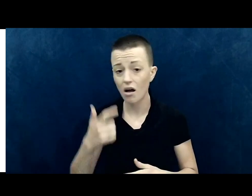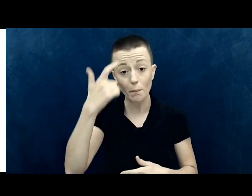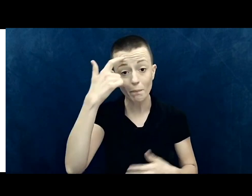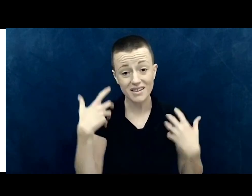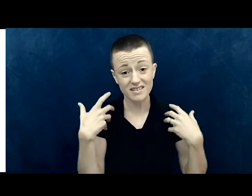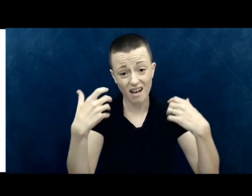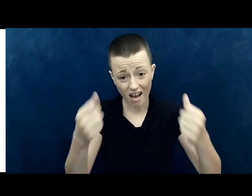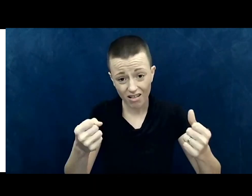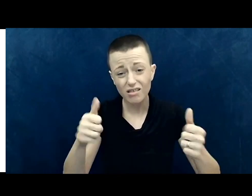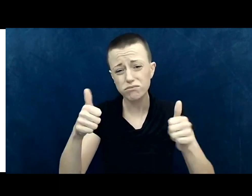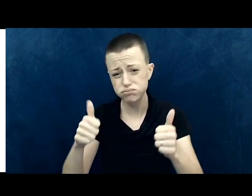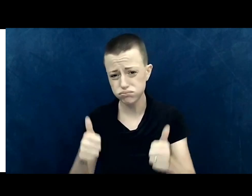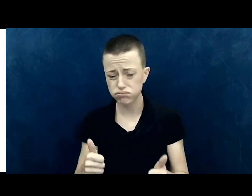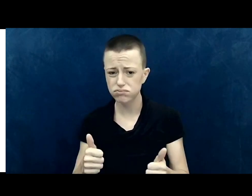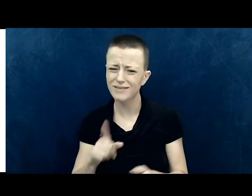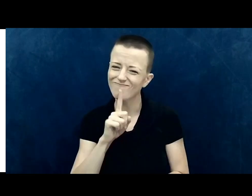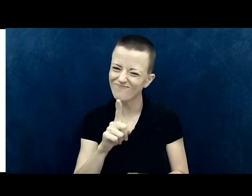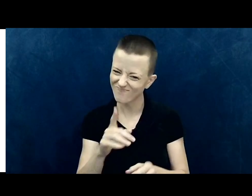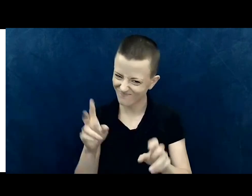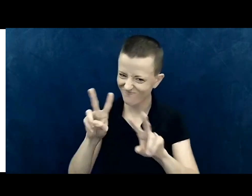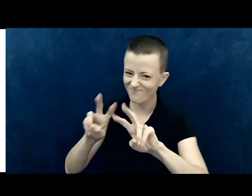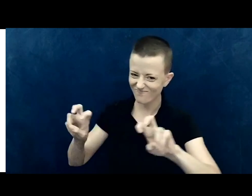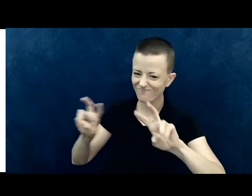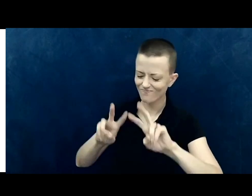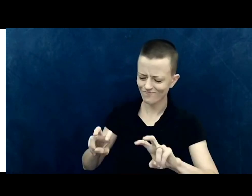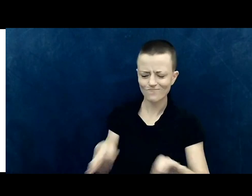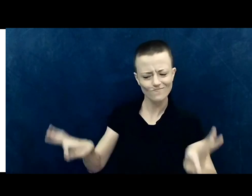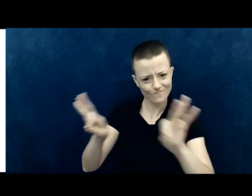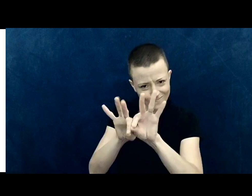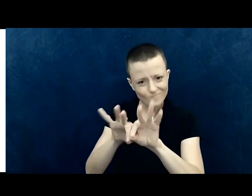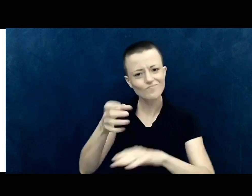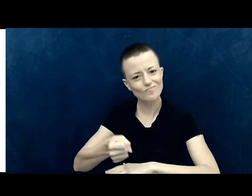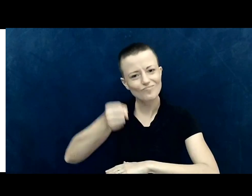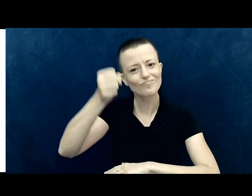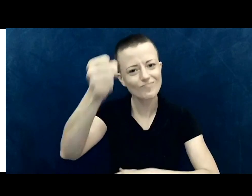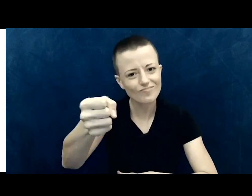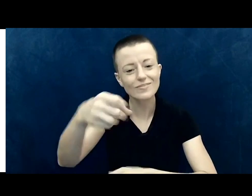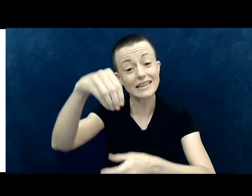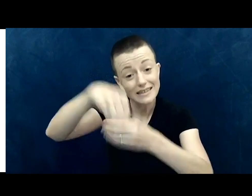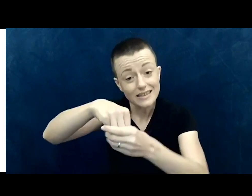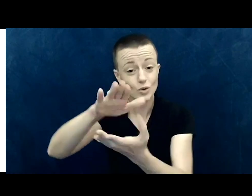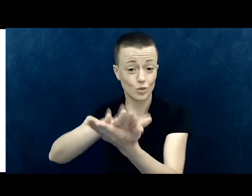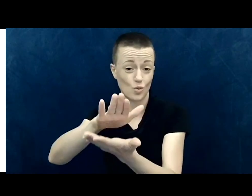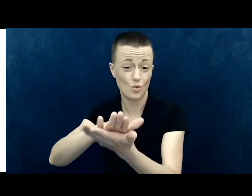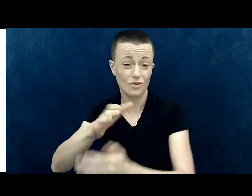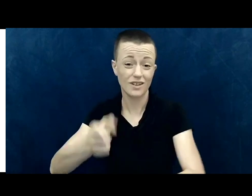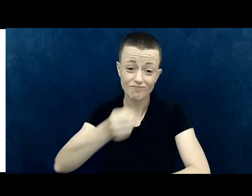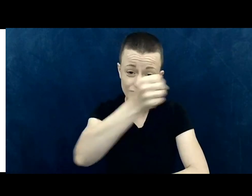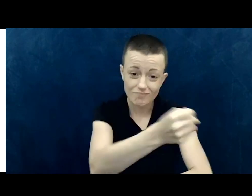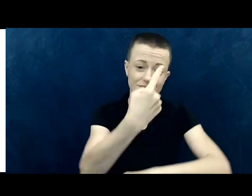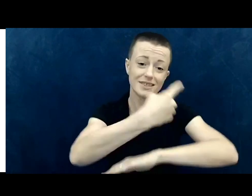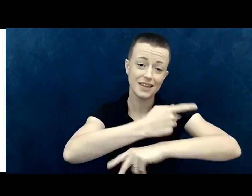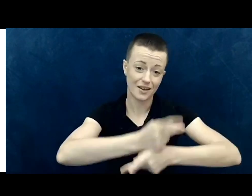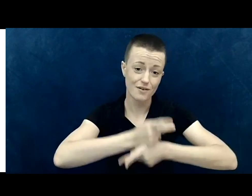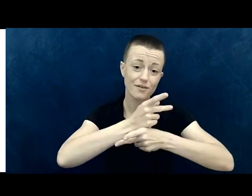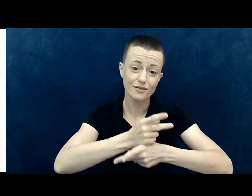and child protection risks were magnified. We need our students in school and our children in child care.